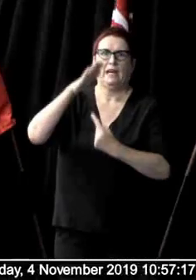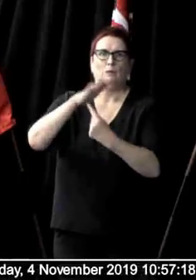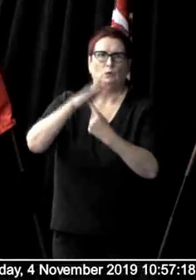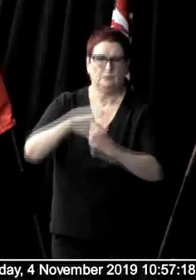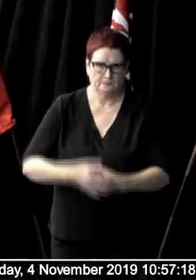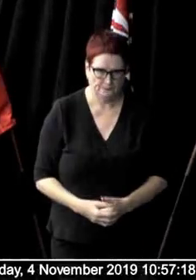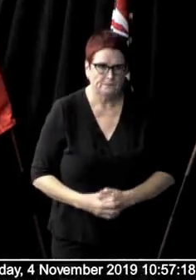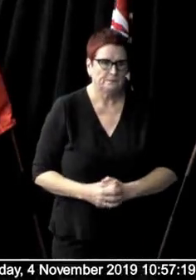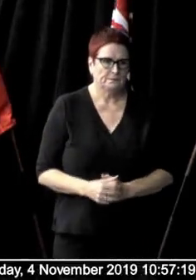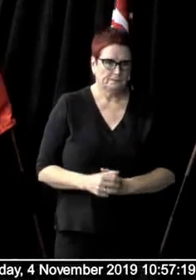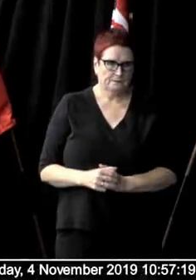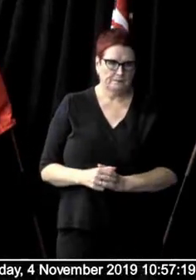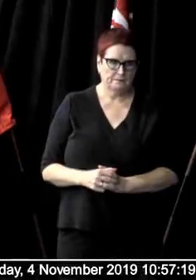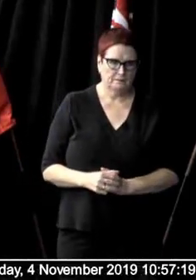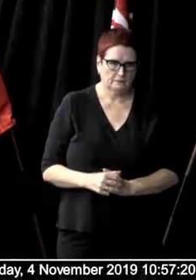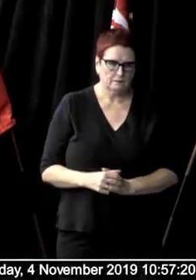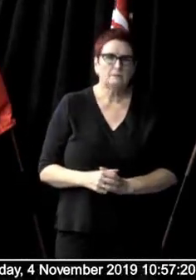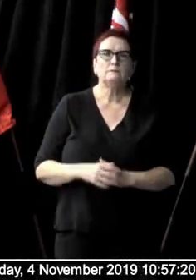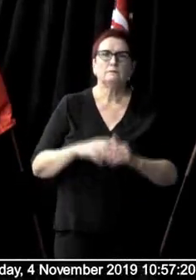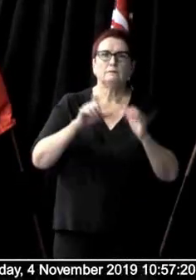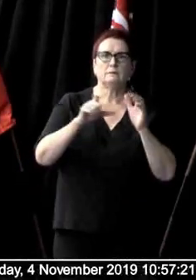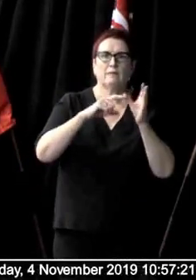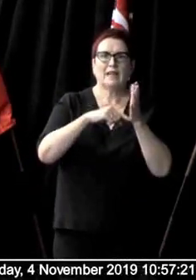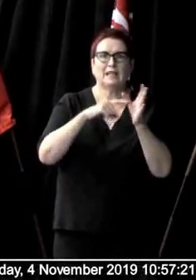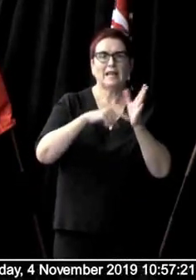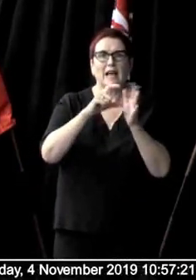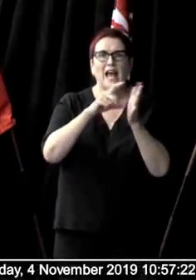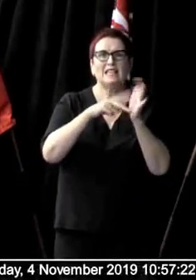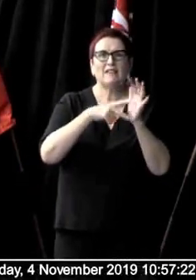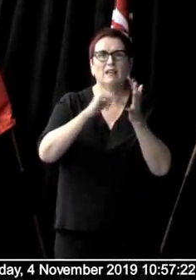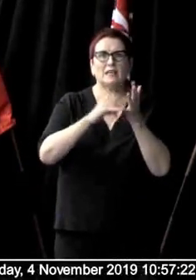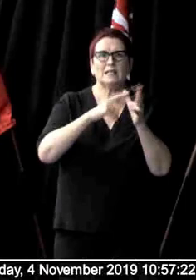As Catalina Devandas Aguilar, United Nations special rapporteur